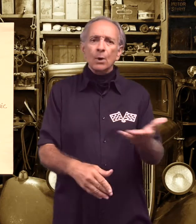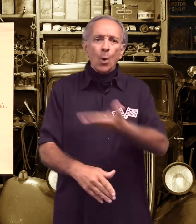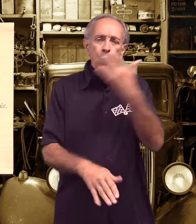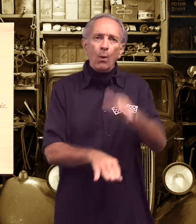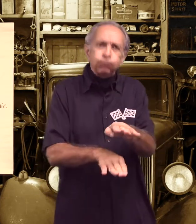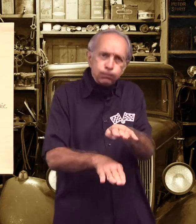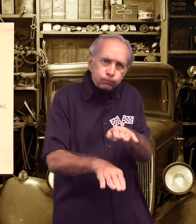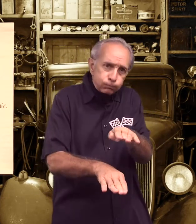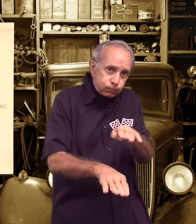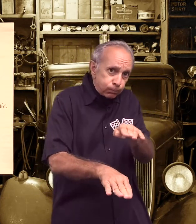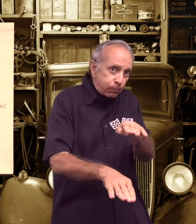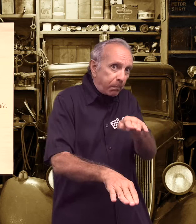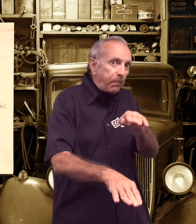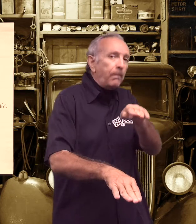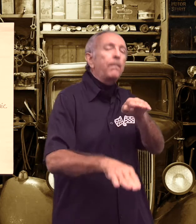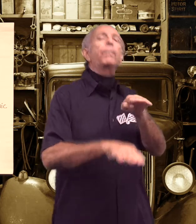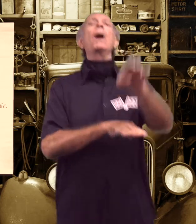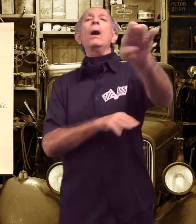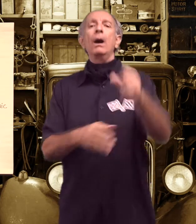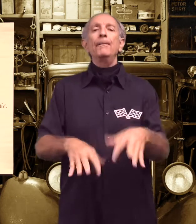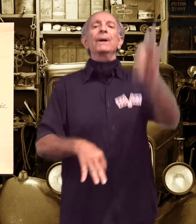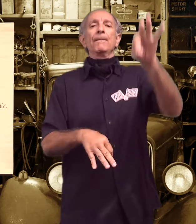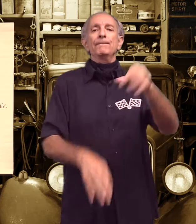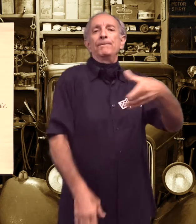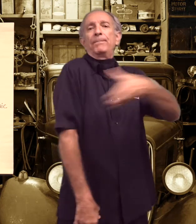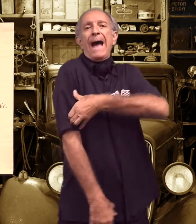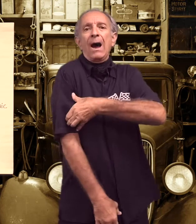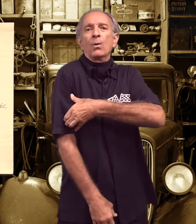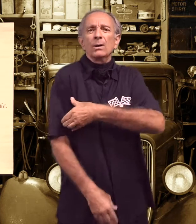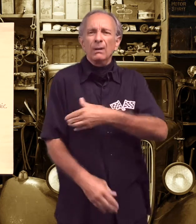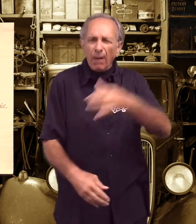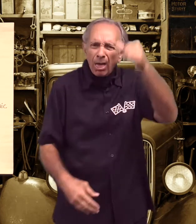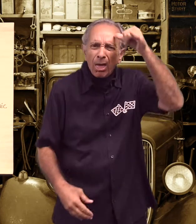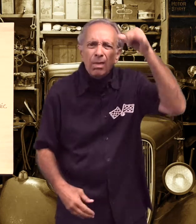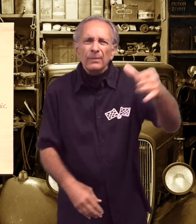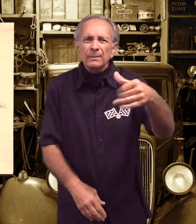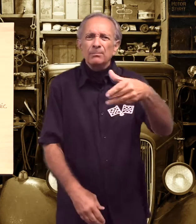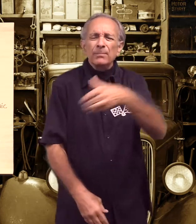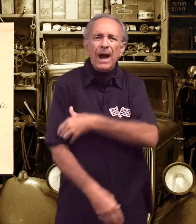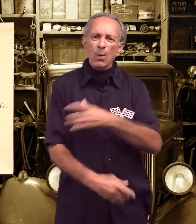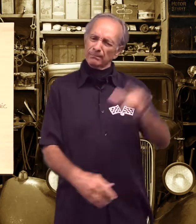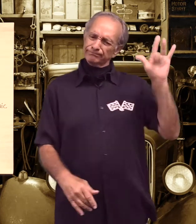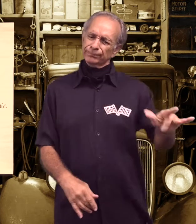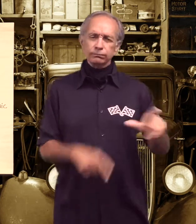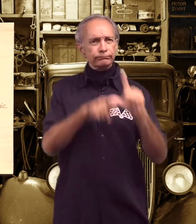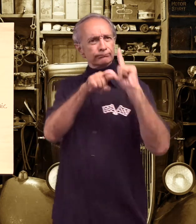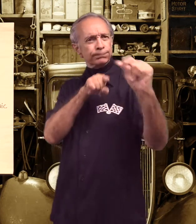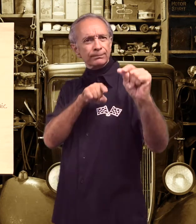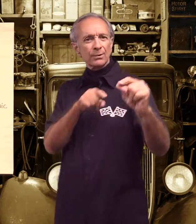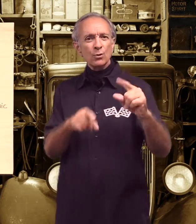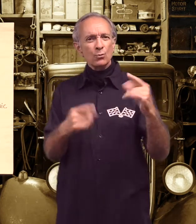but the engine responds sluggishly and takes a while to build up power.